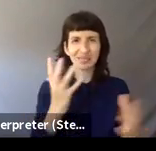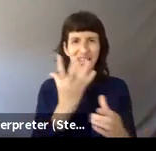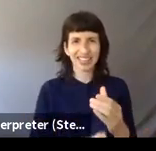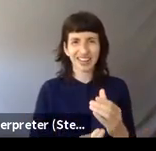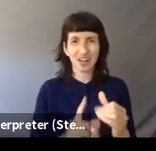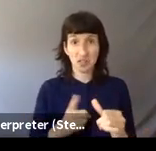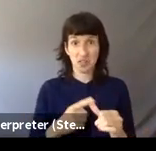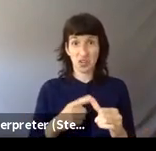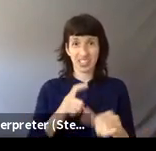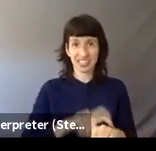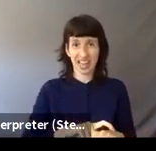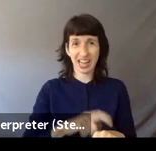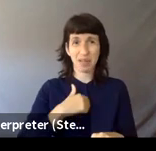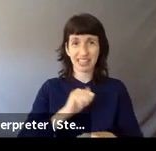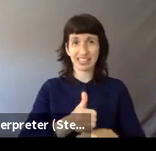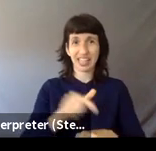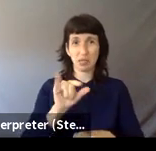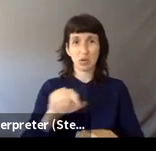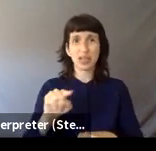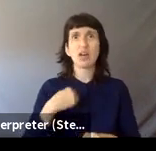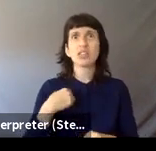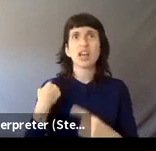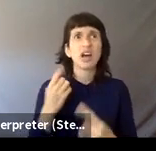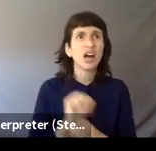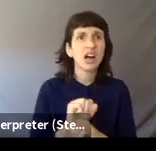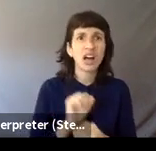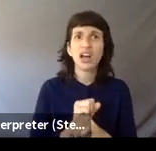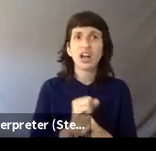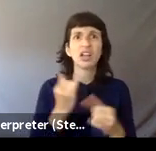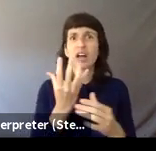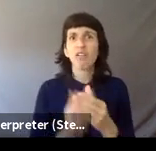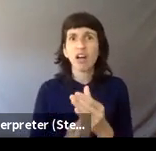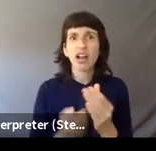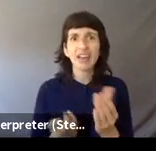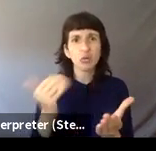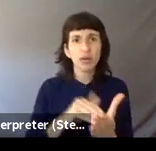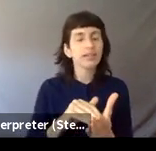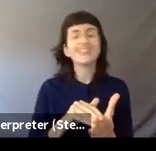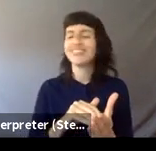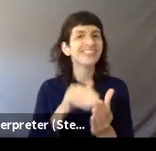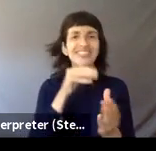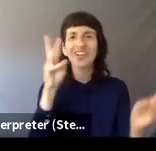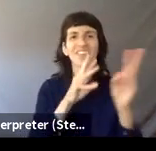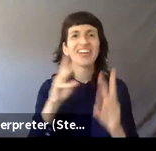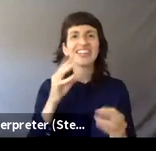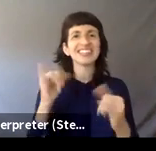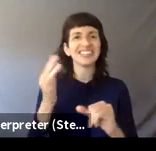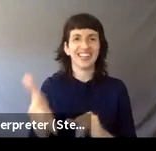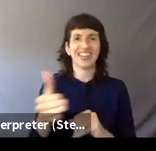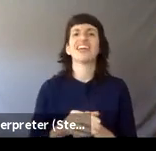And I go back into Teams and it looks like it's gone. The first time I made a quiz in Teams I was like kid deI really just do that whole thing, and now I have to redo it?